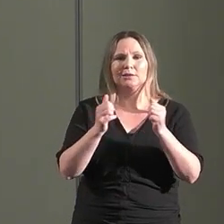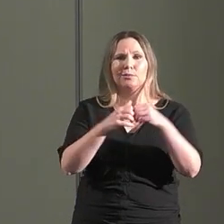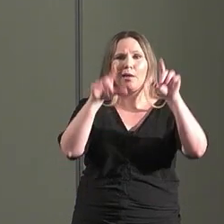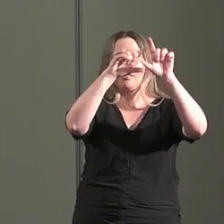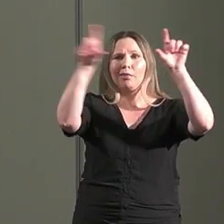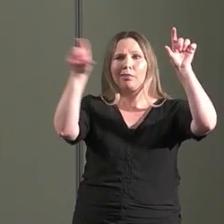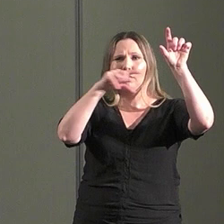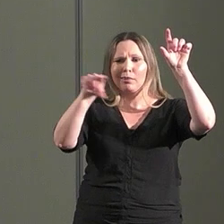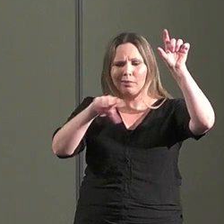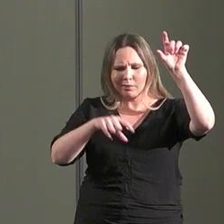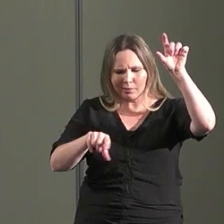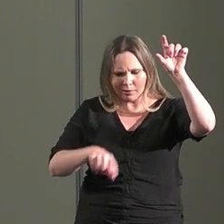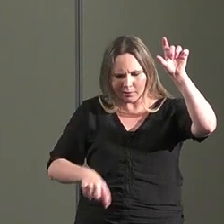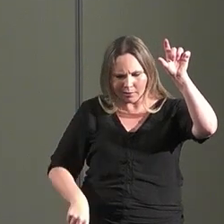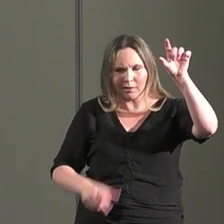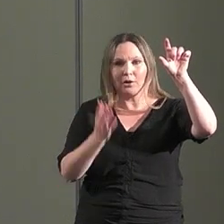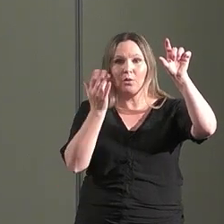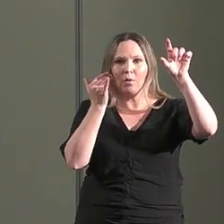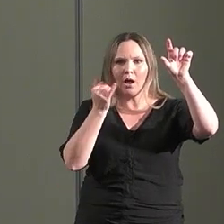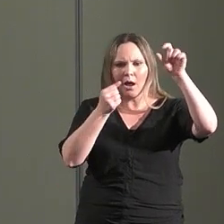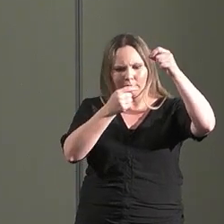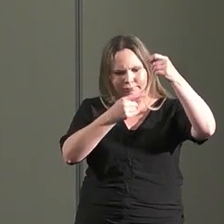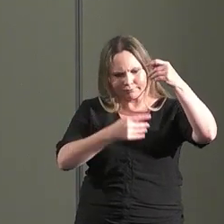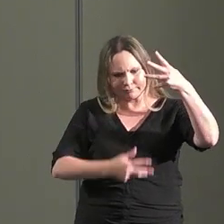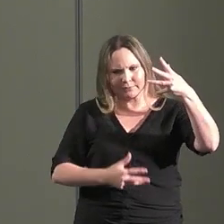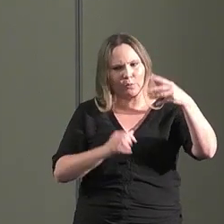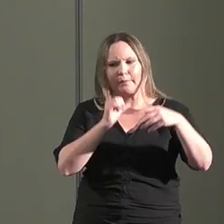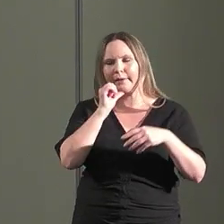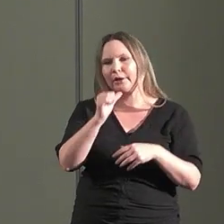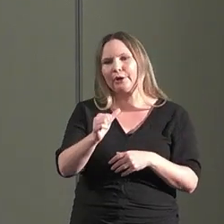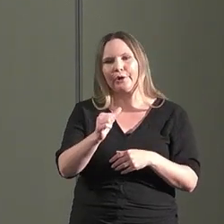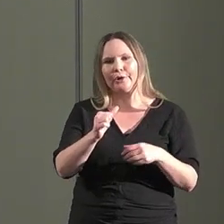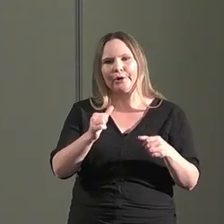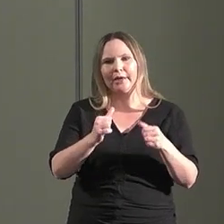Because there are many variables they didn't fit on one slide.